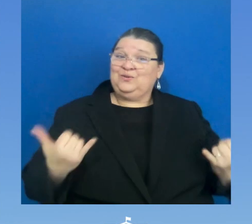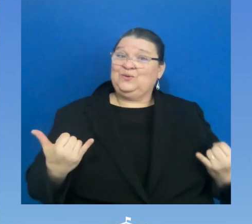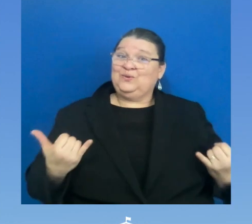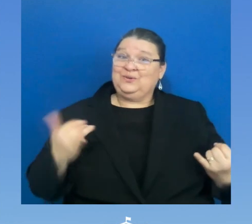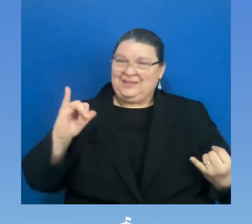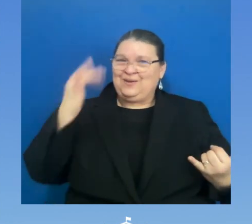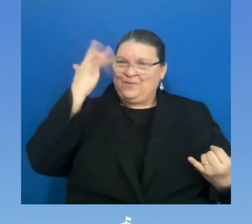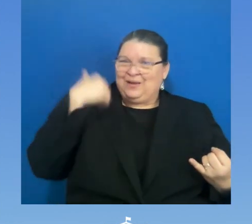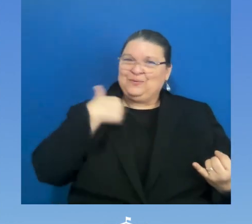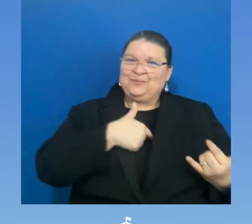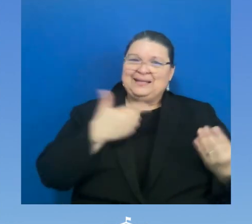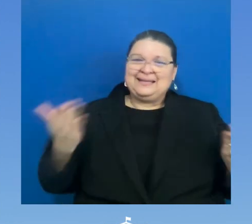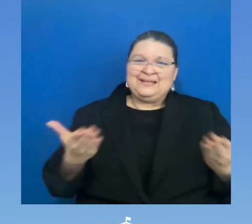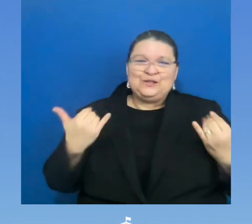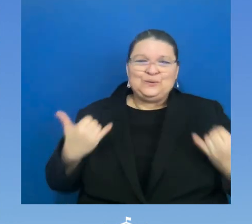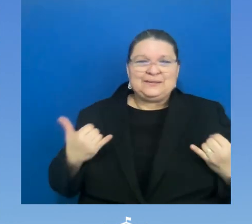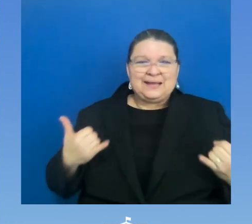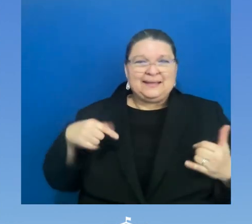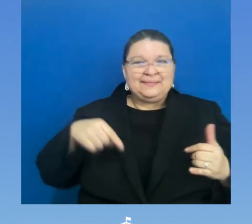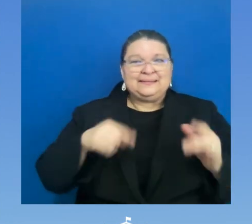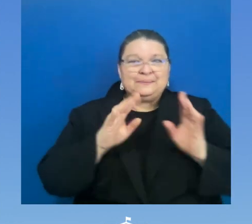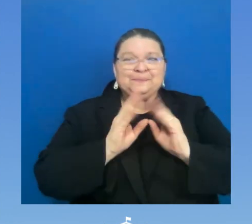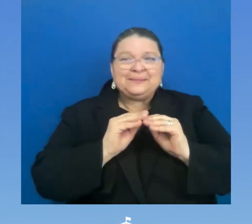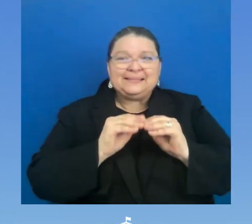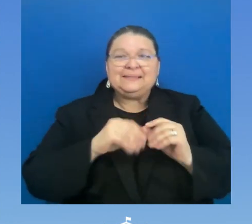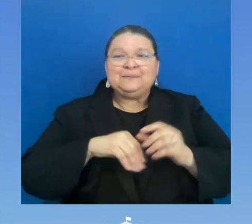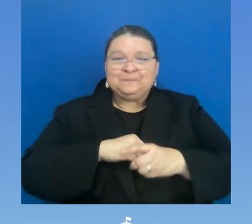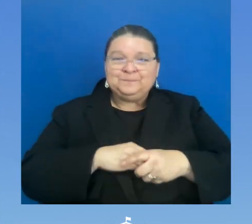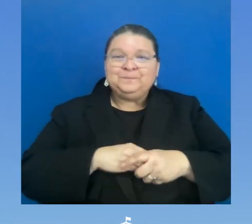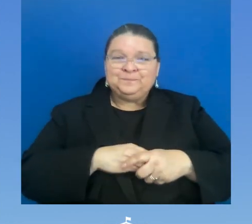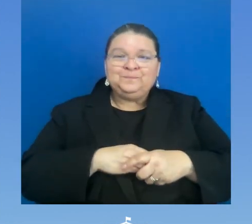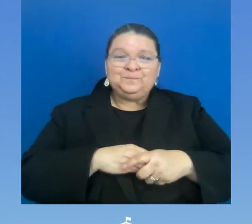We can build a more fair, more efficient,